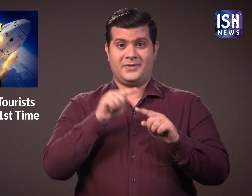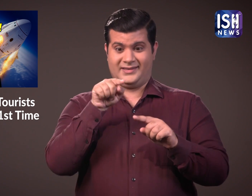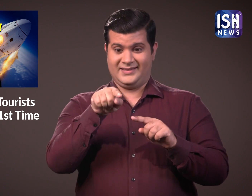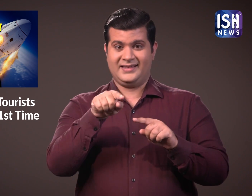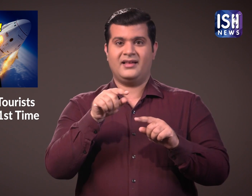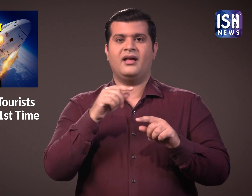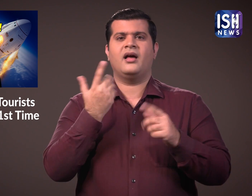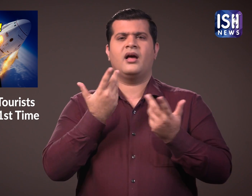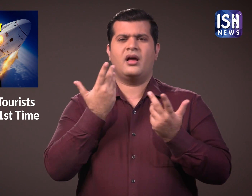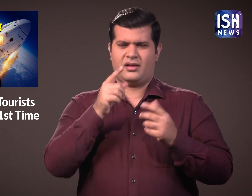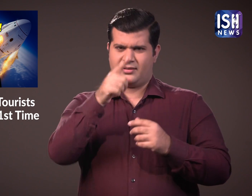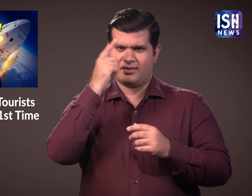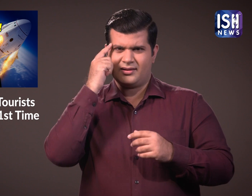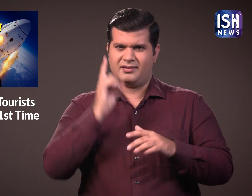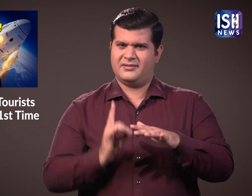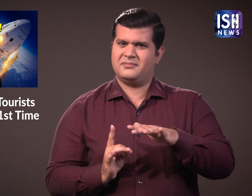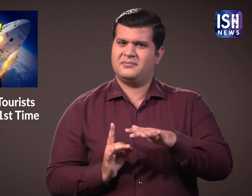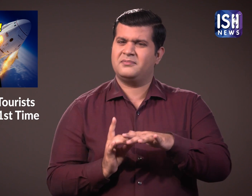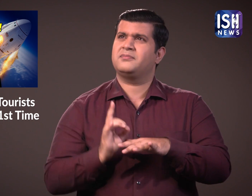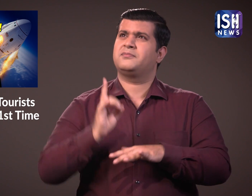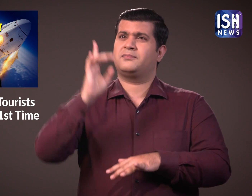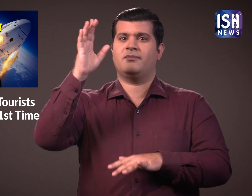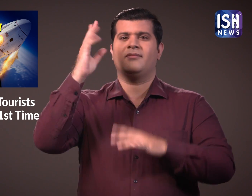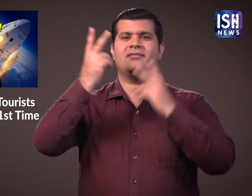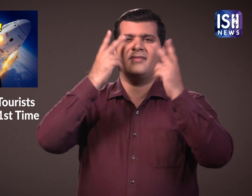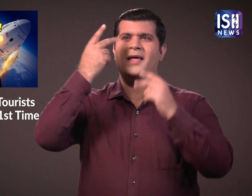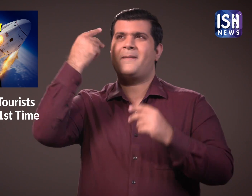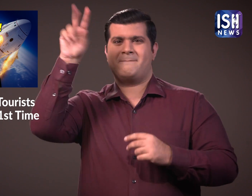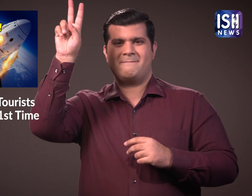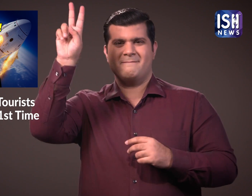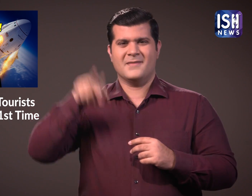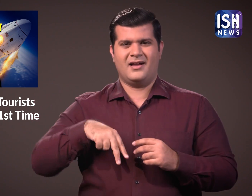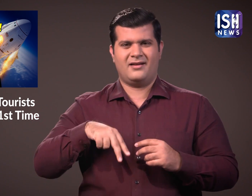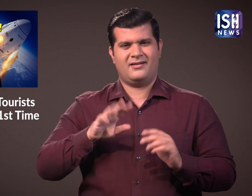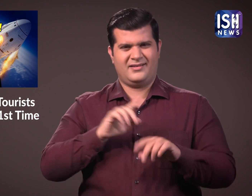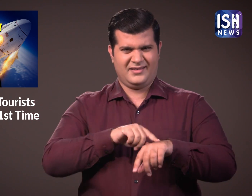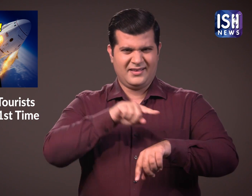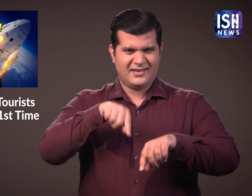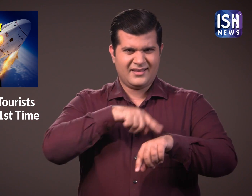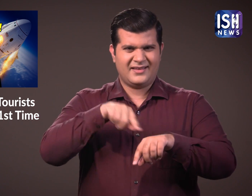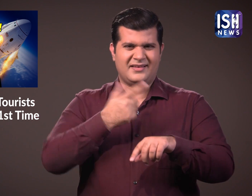Do you think it would return to earth after a short time?